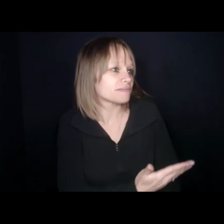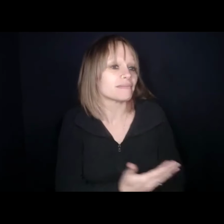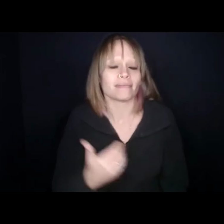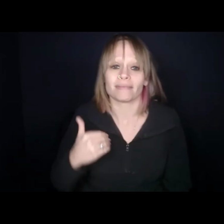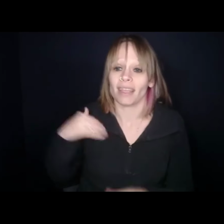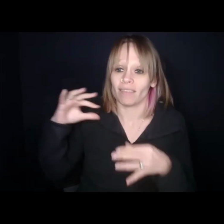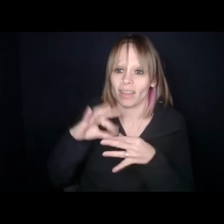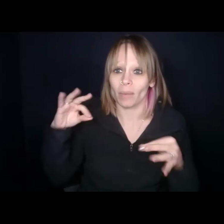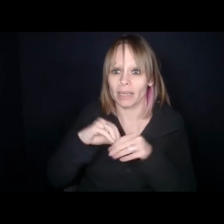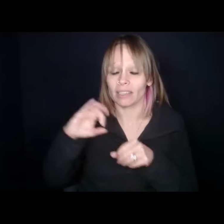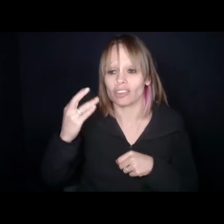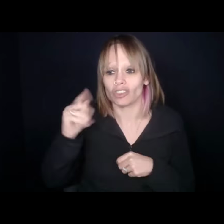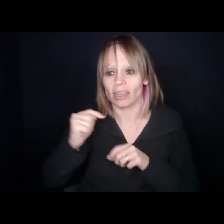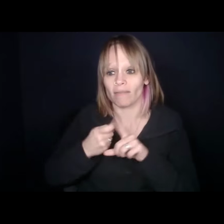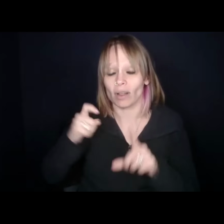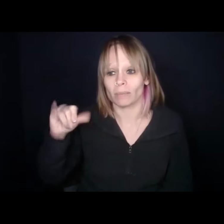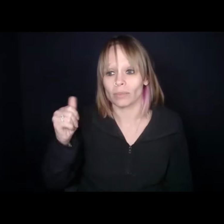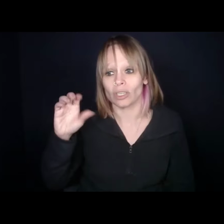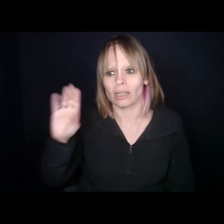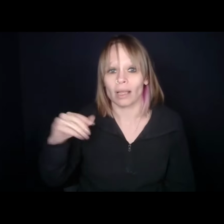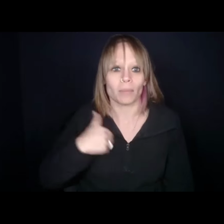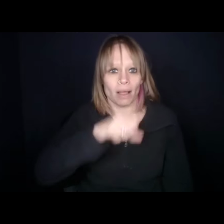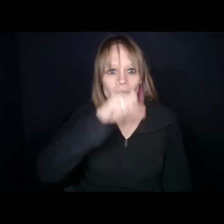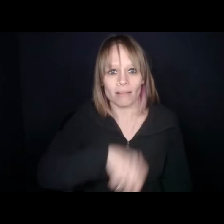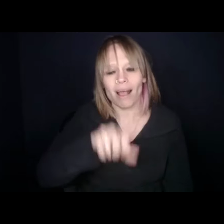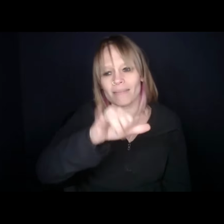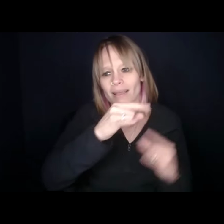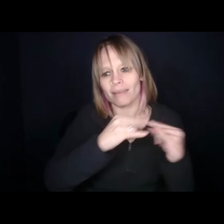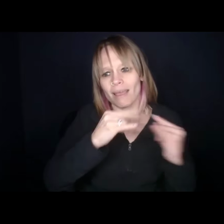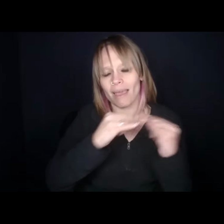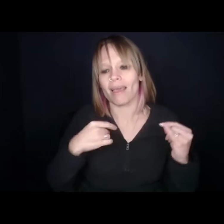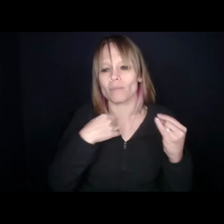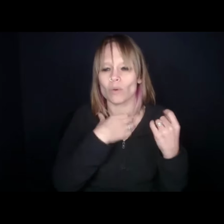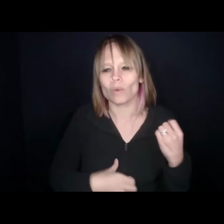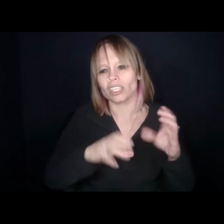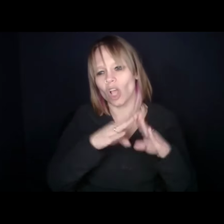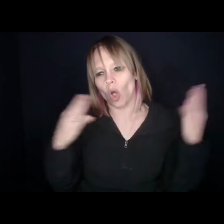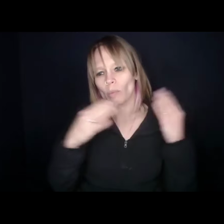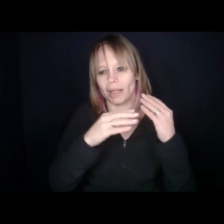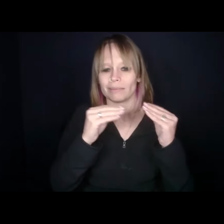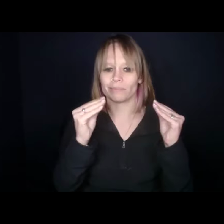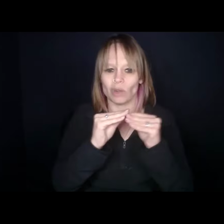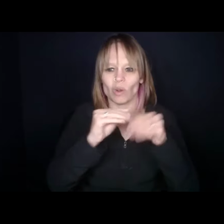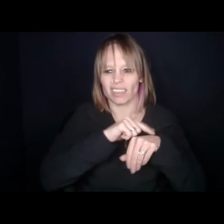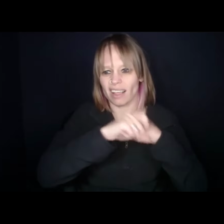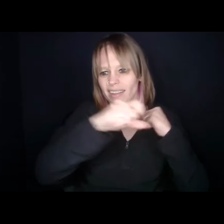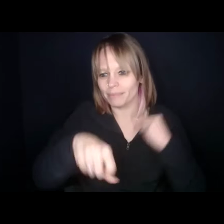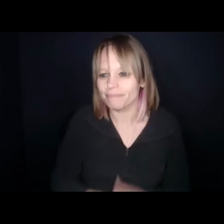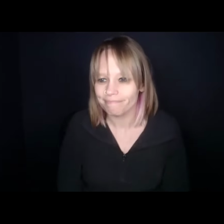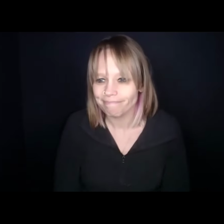the chat from Jacob. Love that camp. Wish they were opened longer.